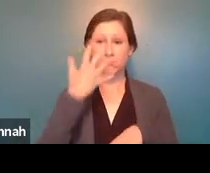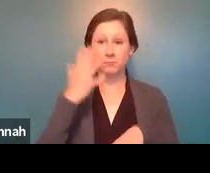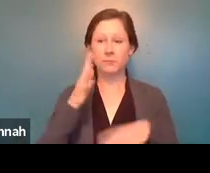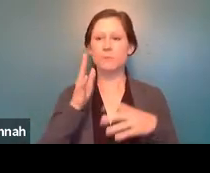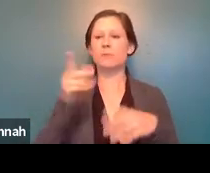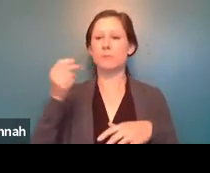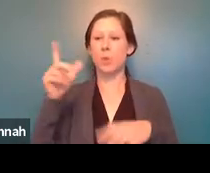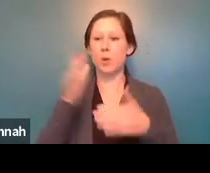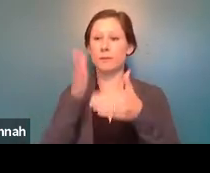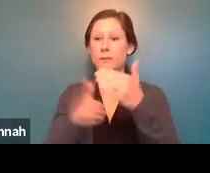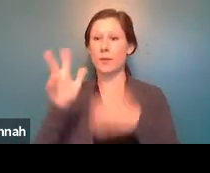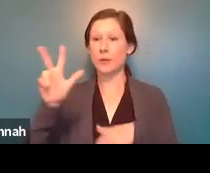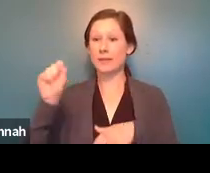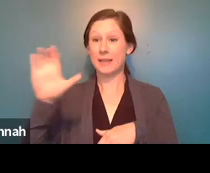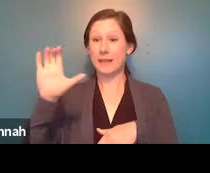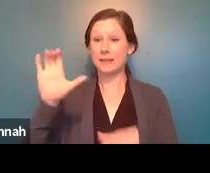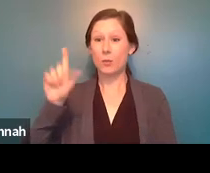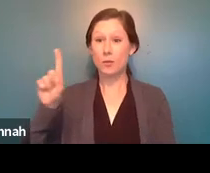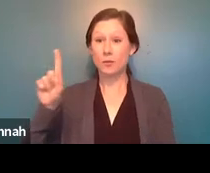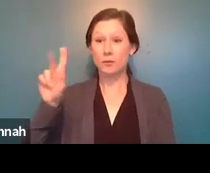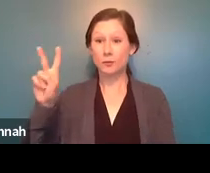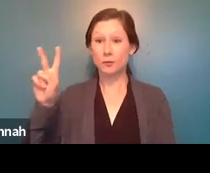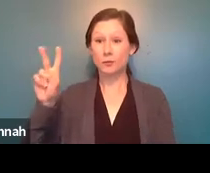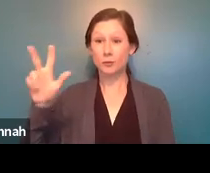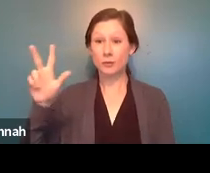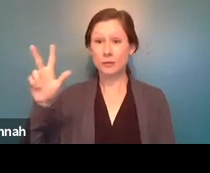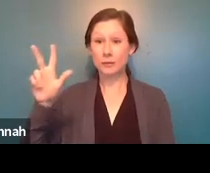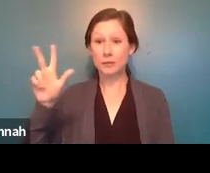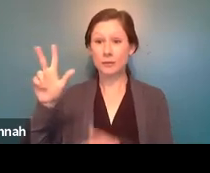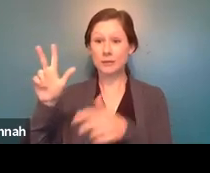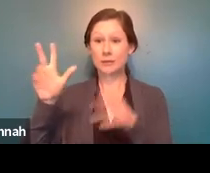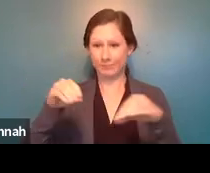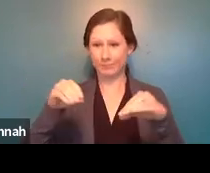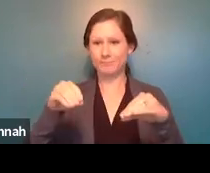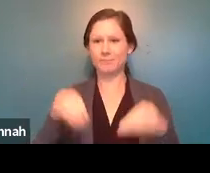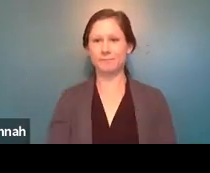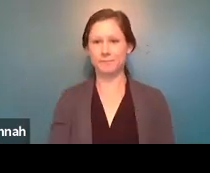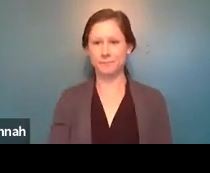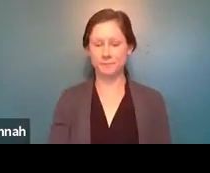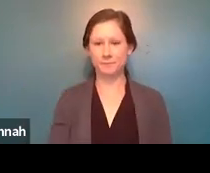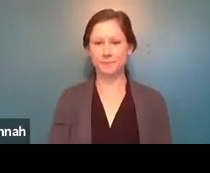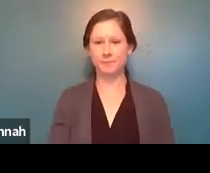seconds. 1 2 3, poll end. I'm going to share those results